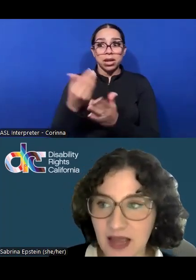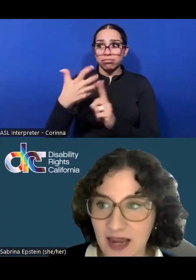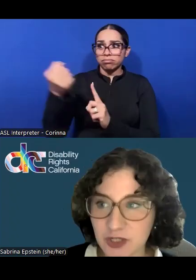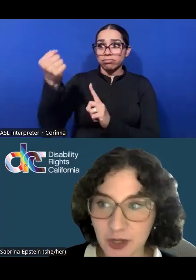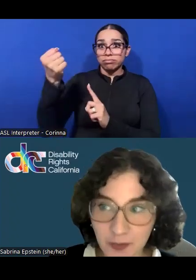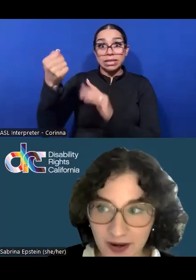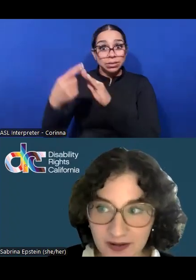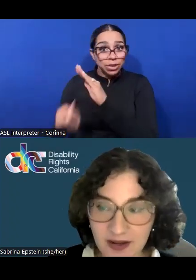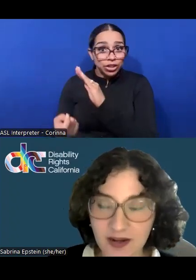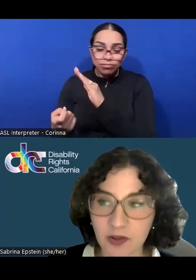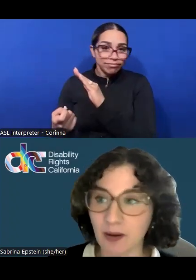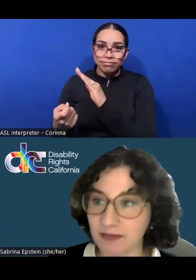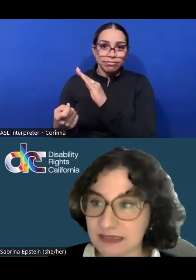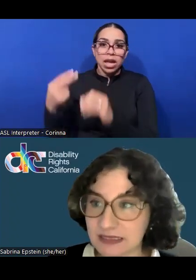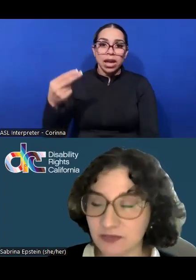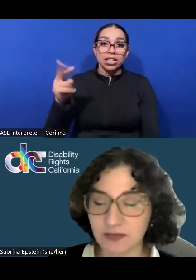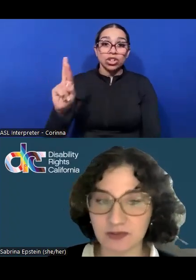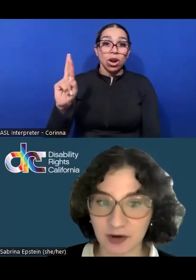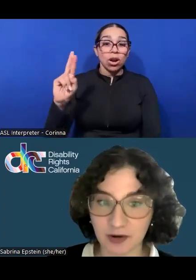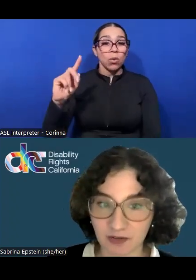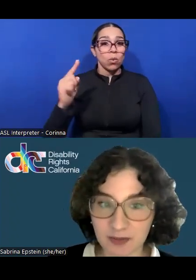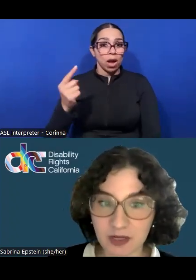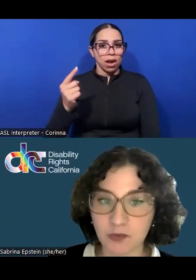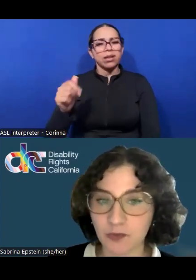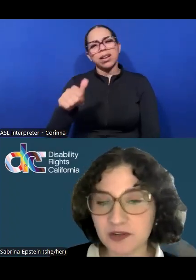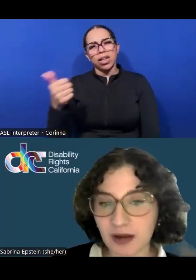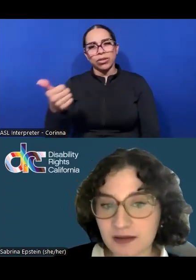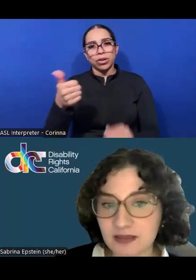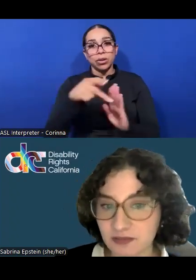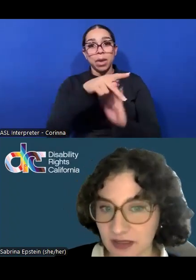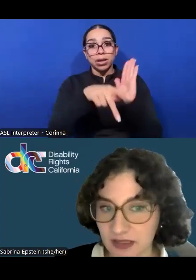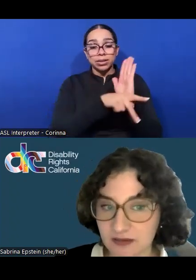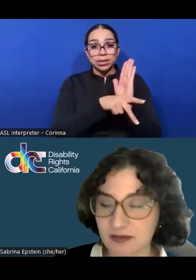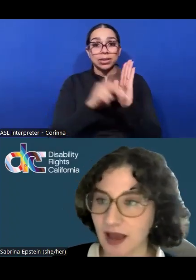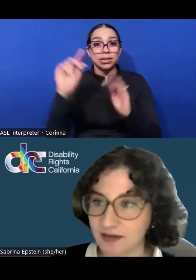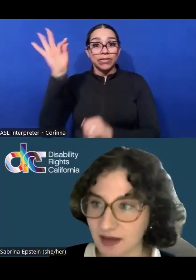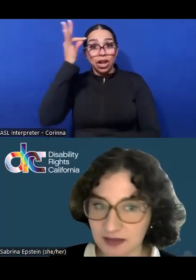H.R. 1 and other policies from the federal government redirect this funding to tax cuts